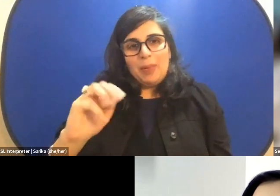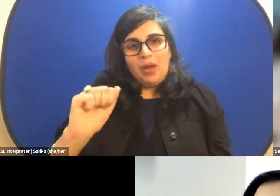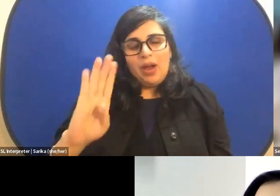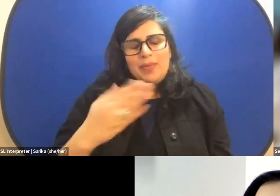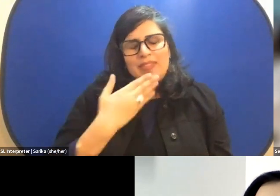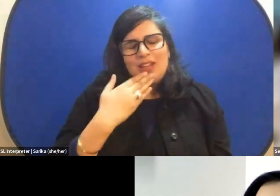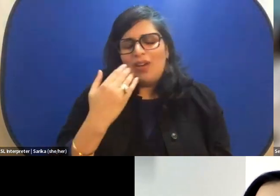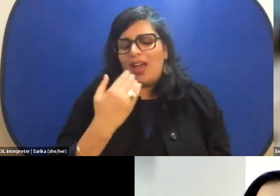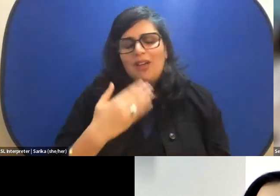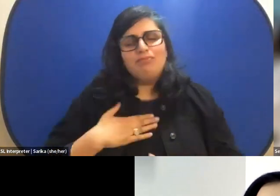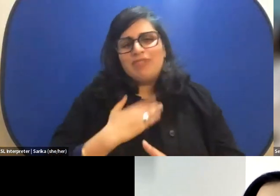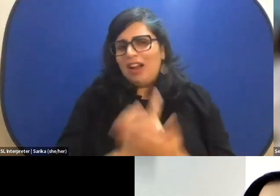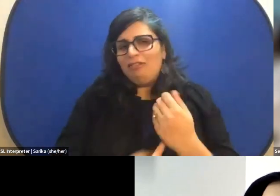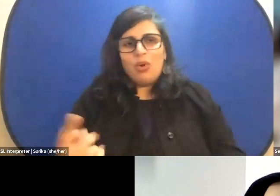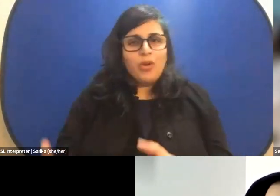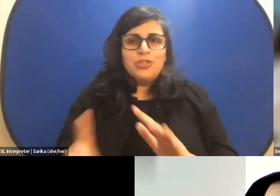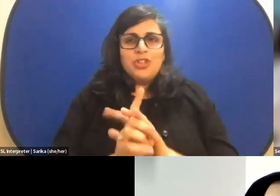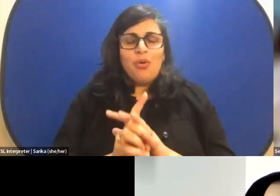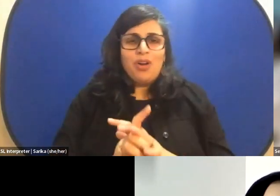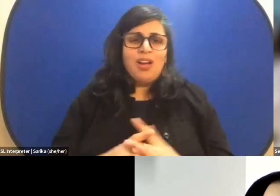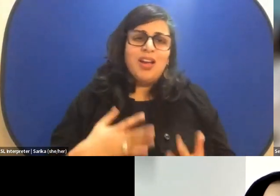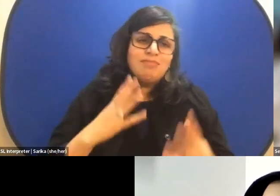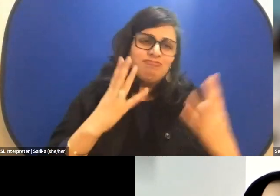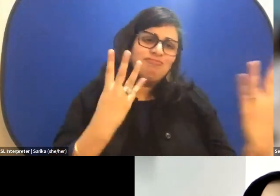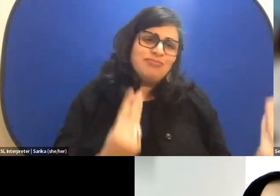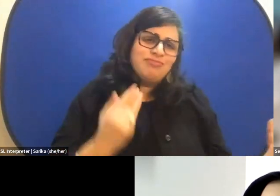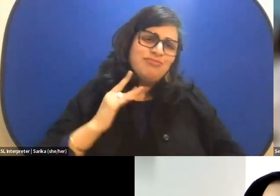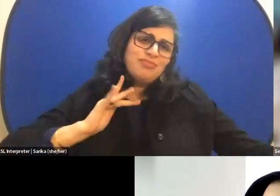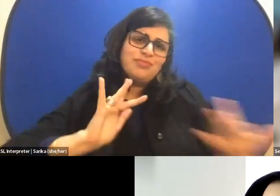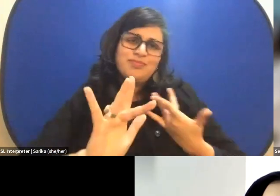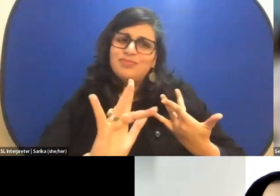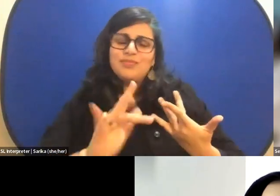No, thank you.